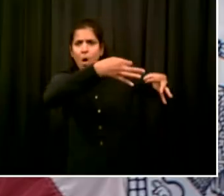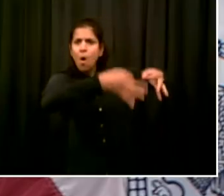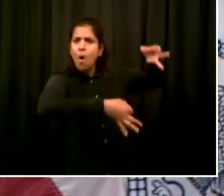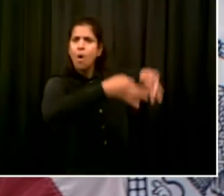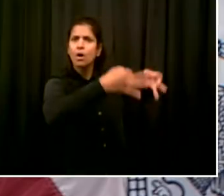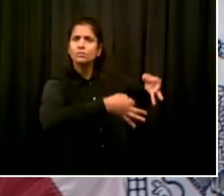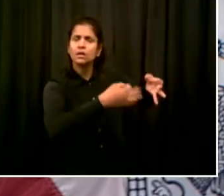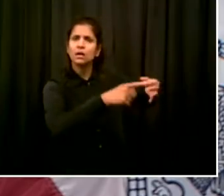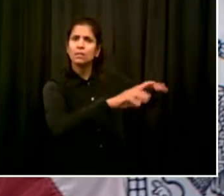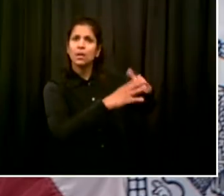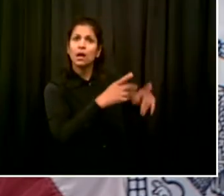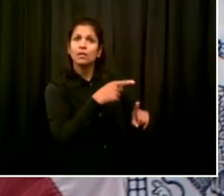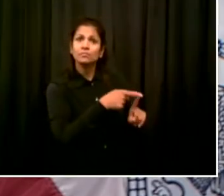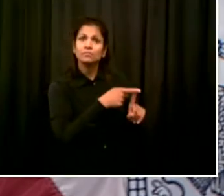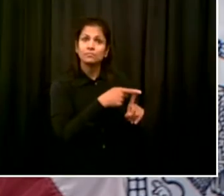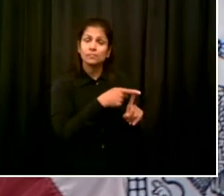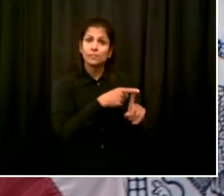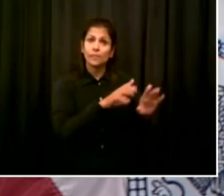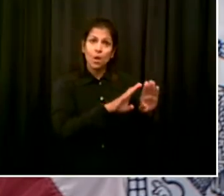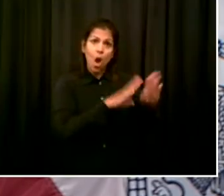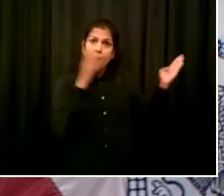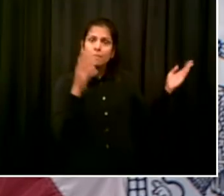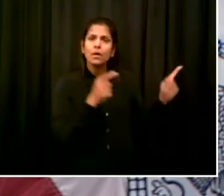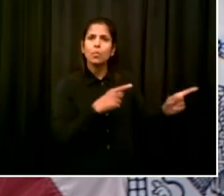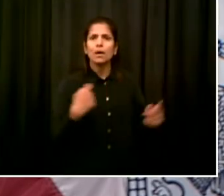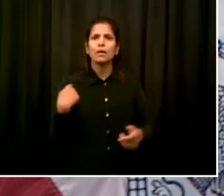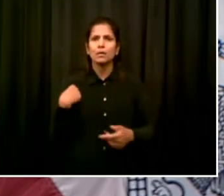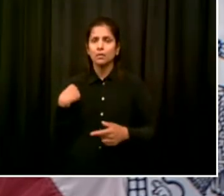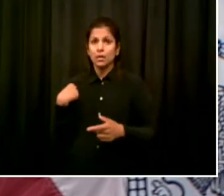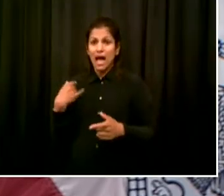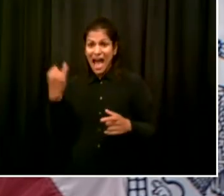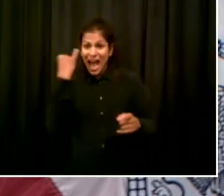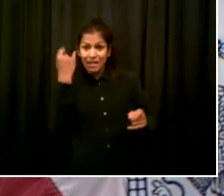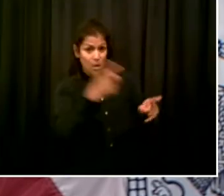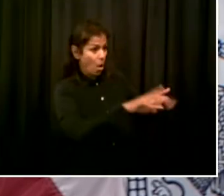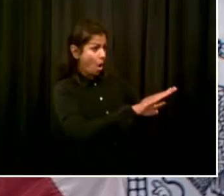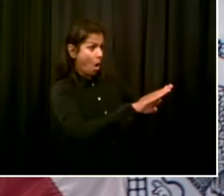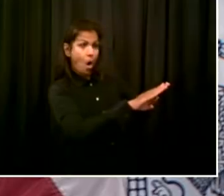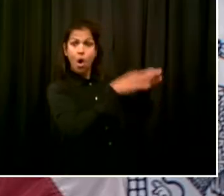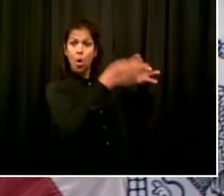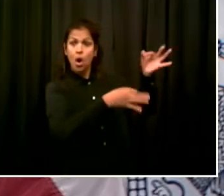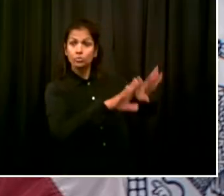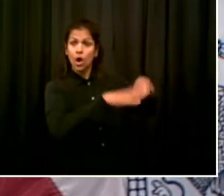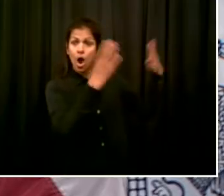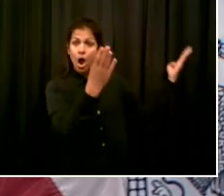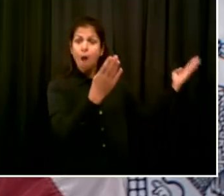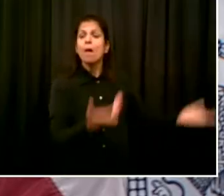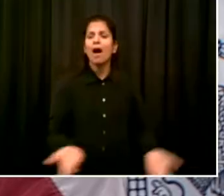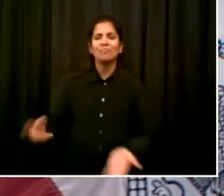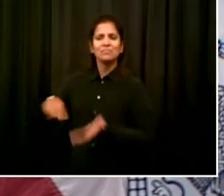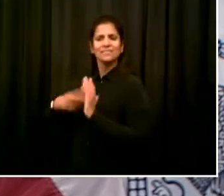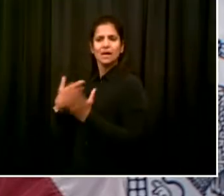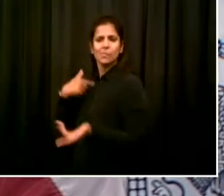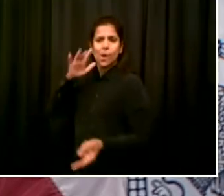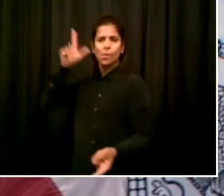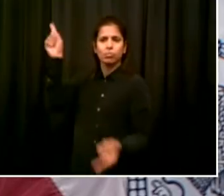TO OTPREC T PEOPLE'S LIVES . WE GET THE COURT SYSTEM BACK UP